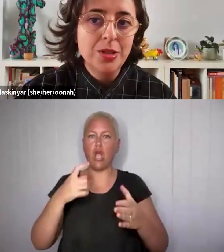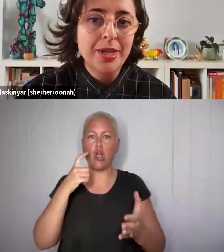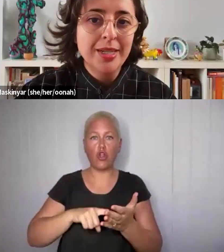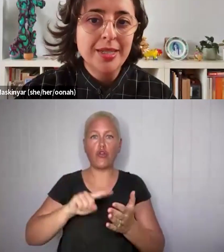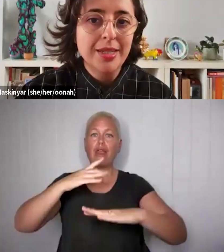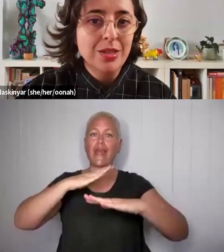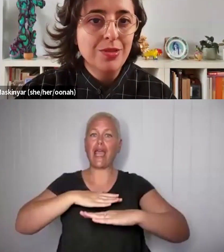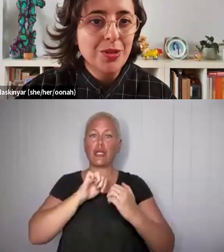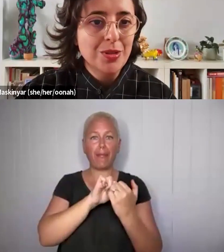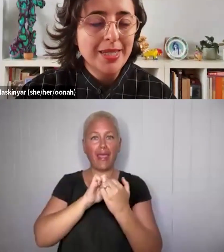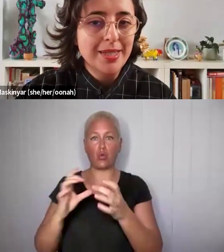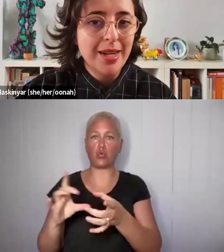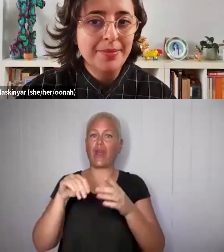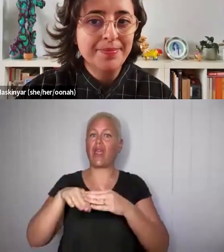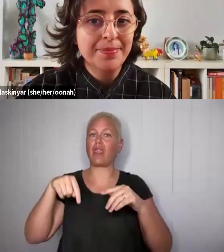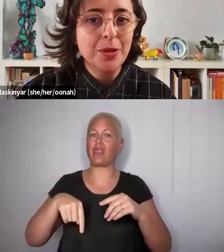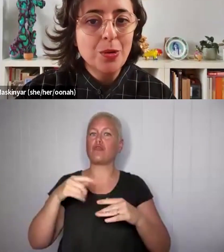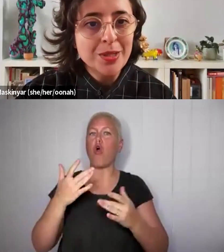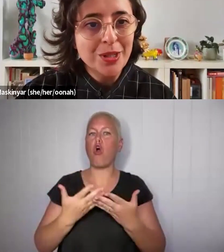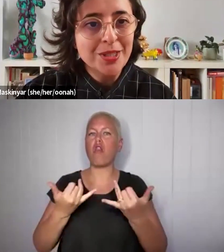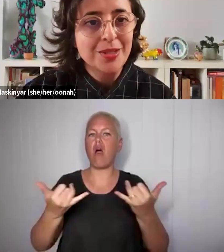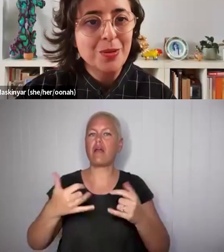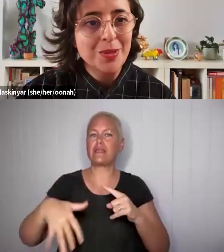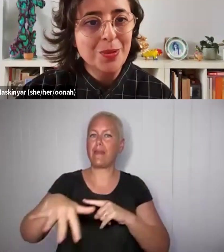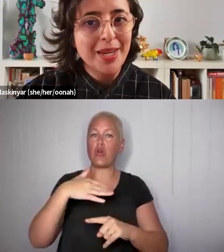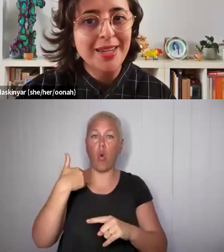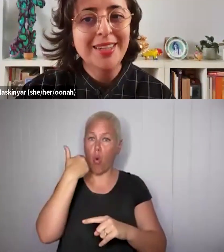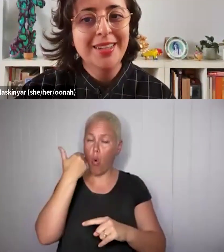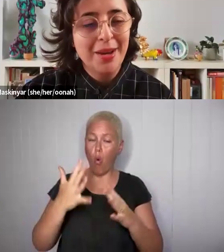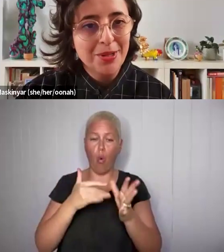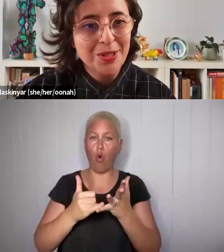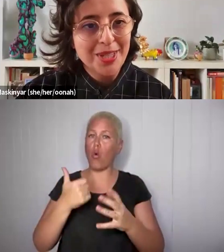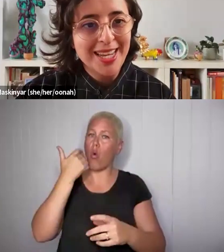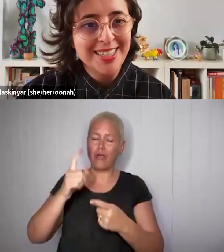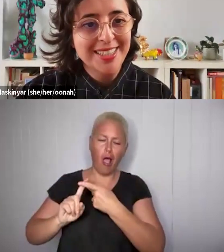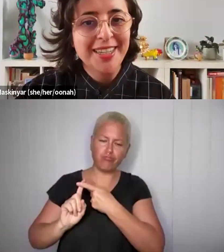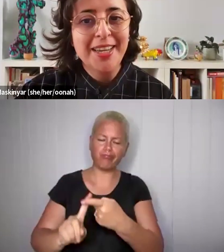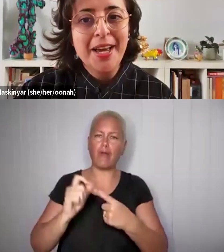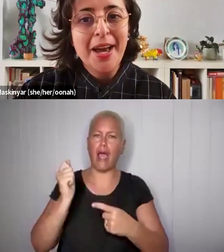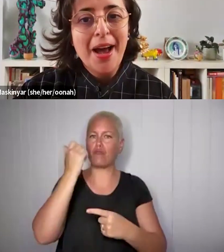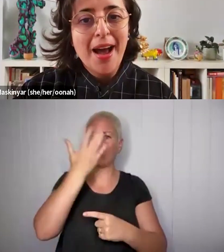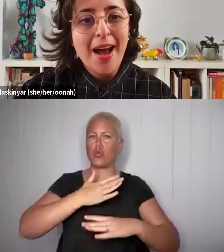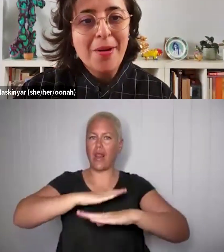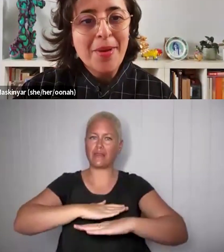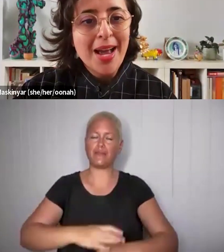joining us in this virtual space today. Always was, always will be, Aboriginal land.